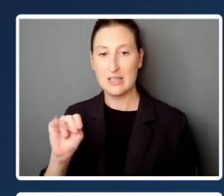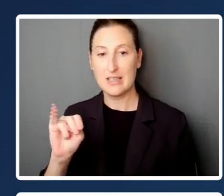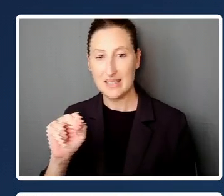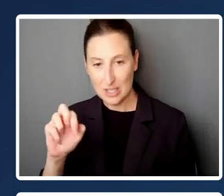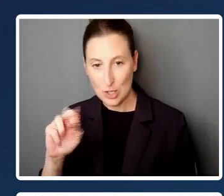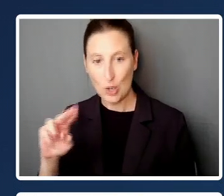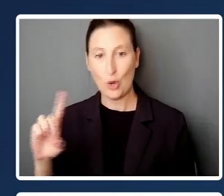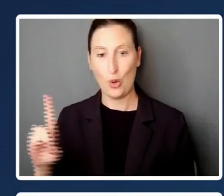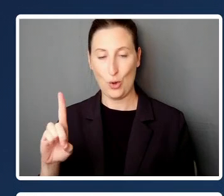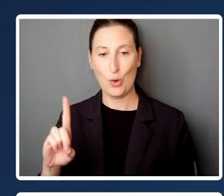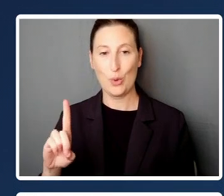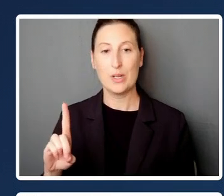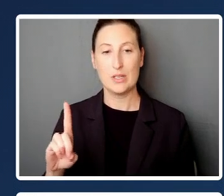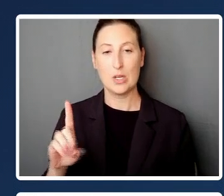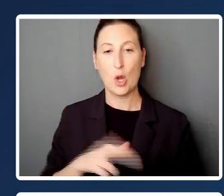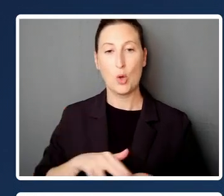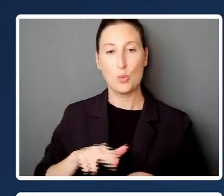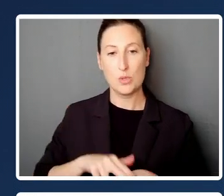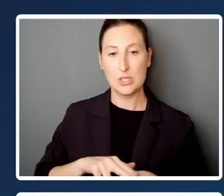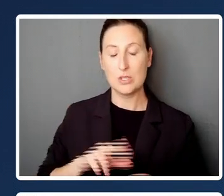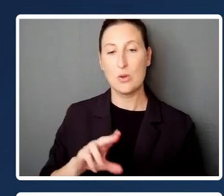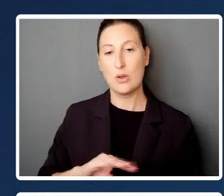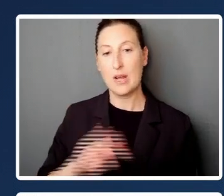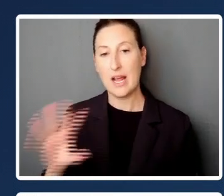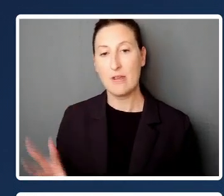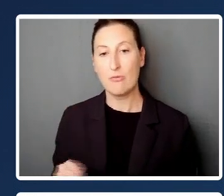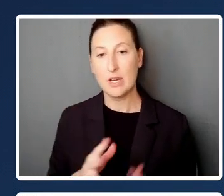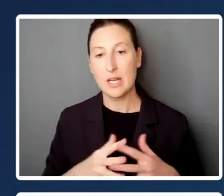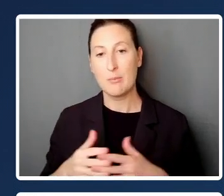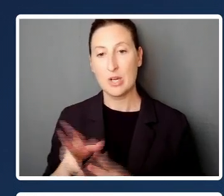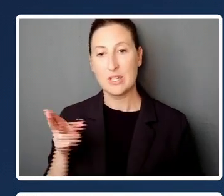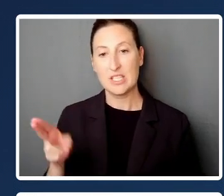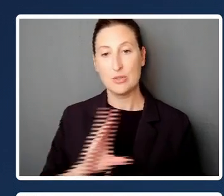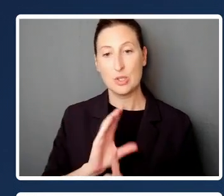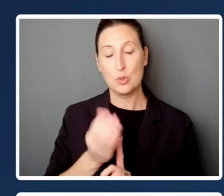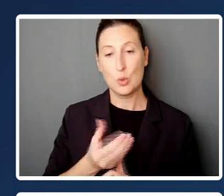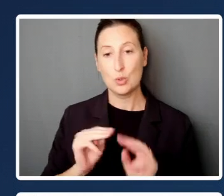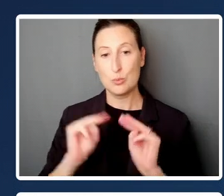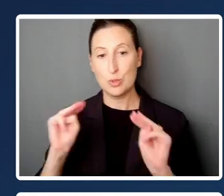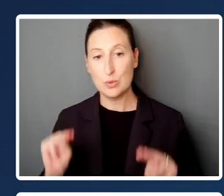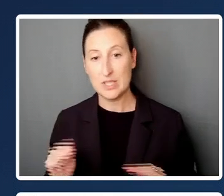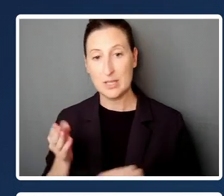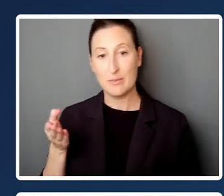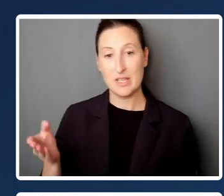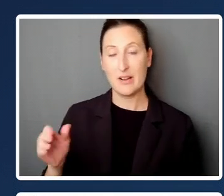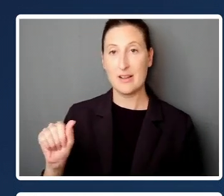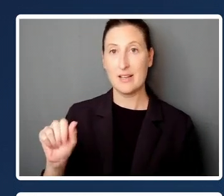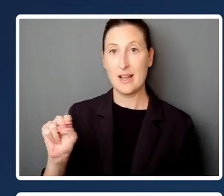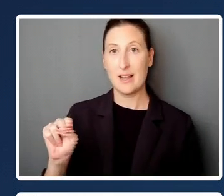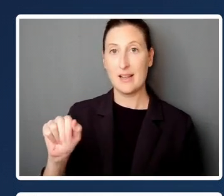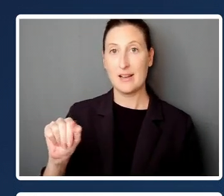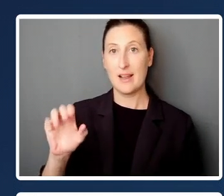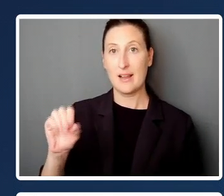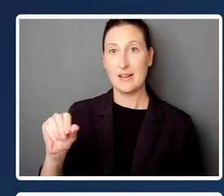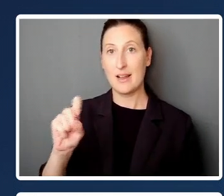Museum located in the neighborhood of Anacostia and -- yeah, that's currently under directorship